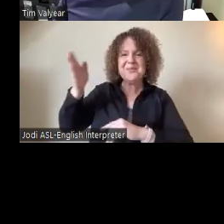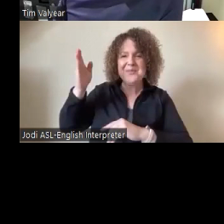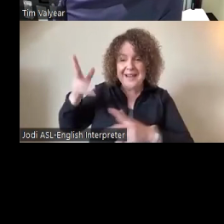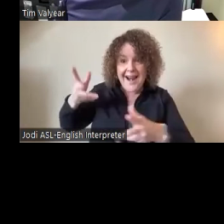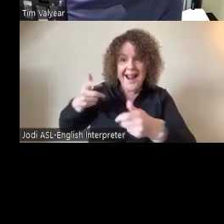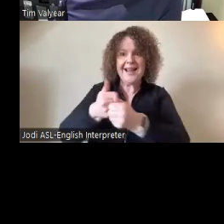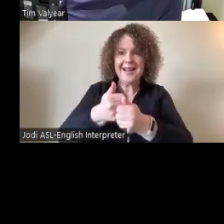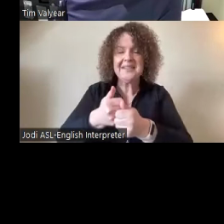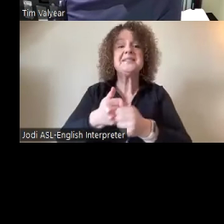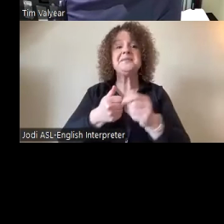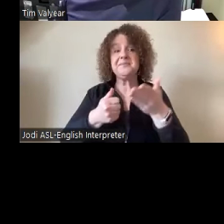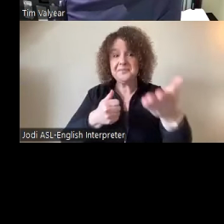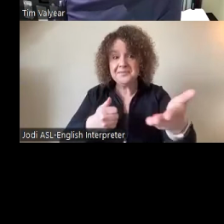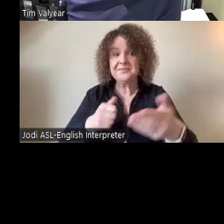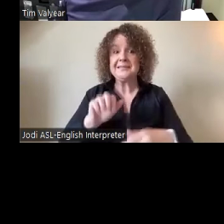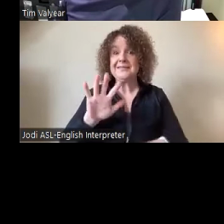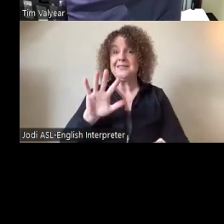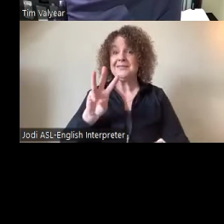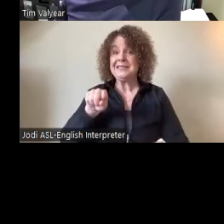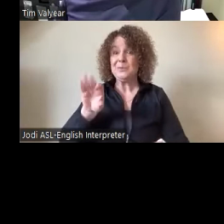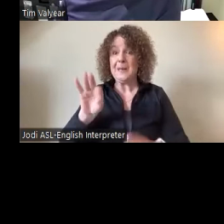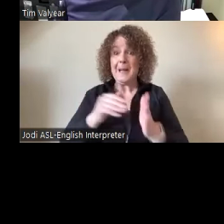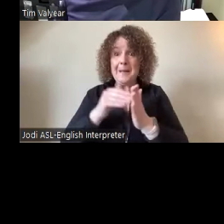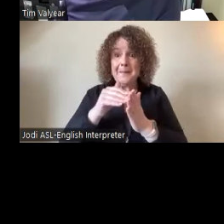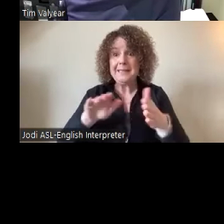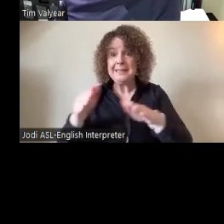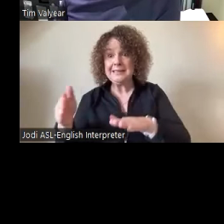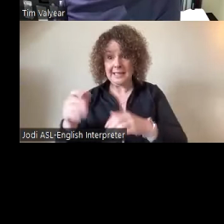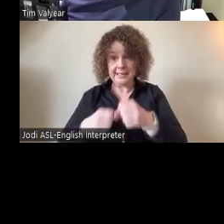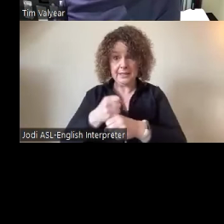slide. So some statistics updated from the